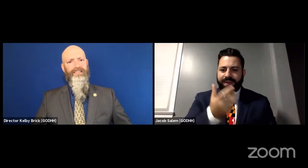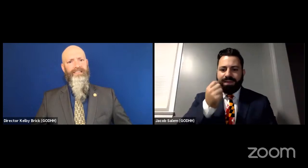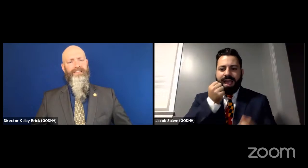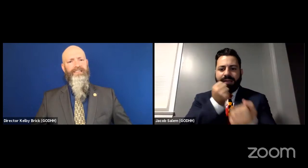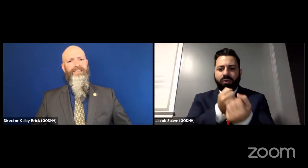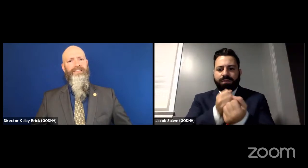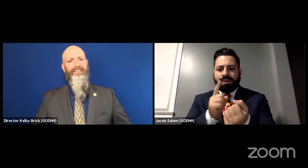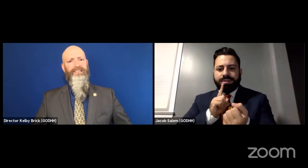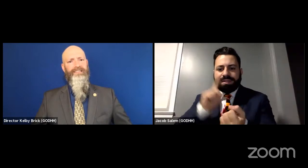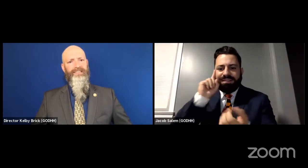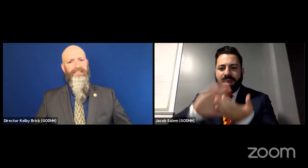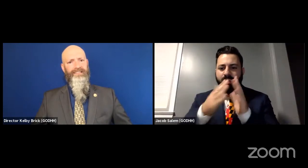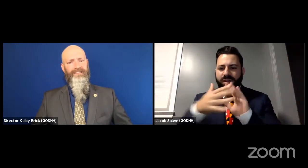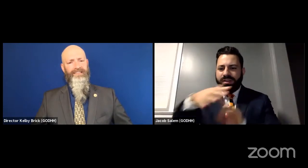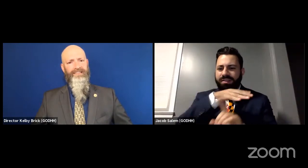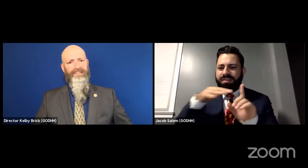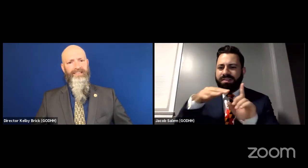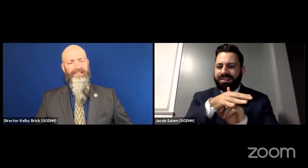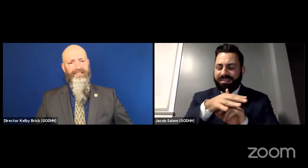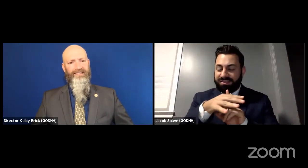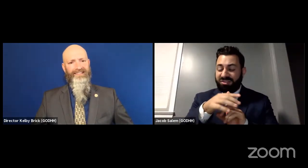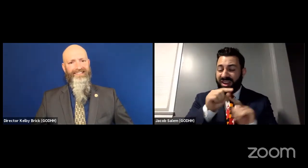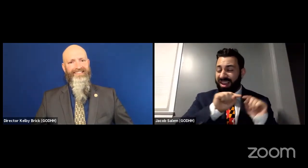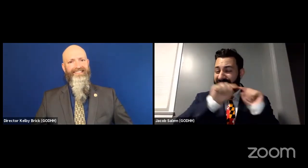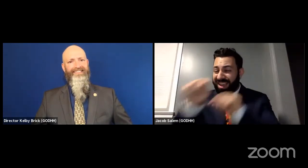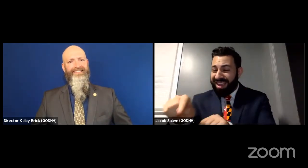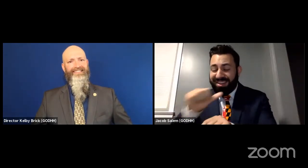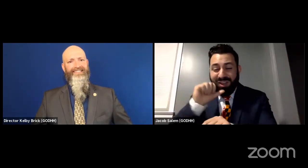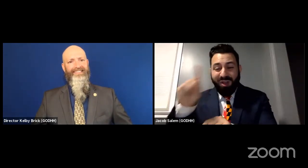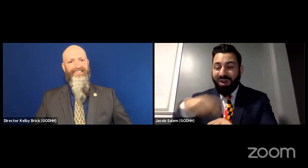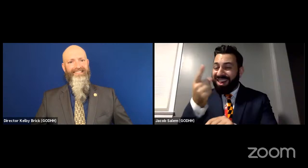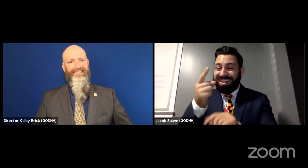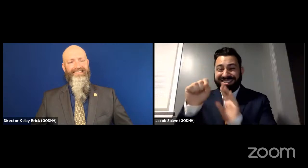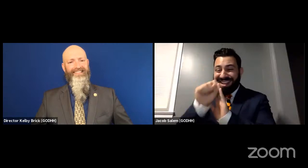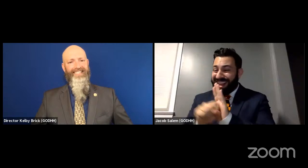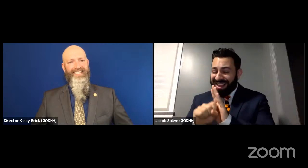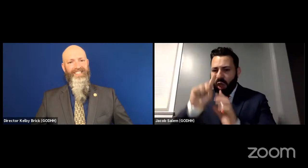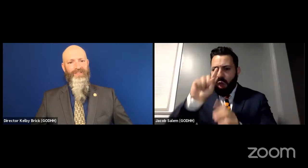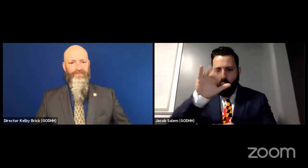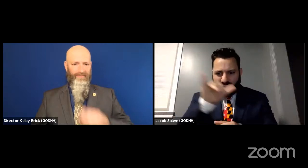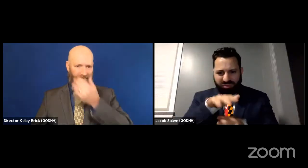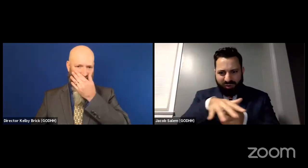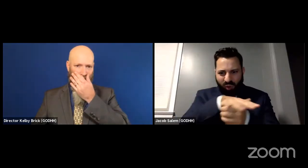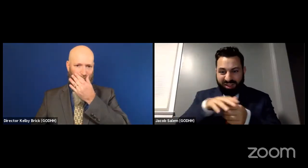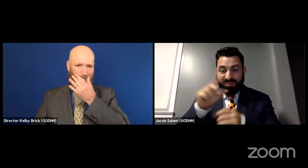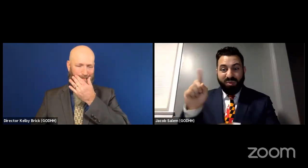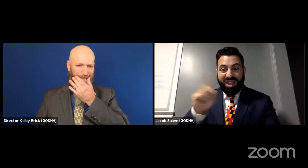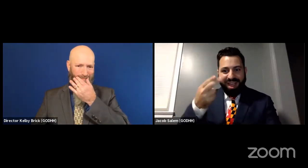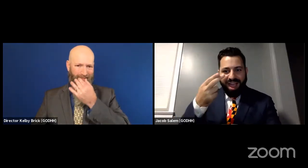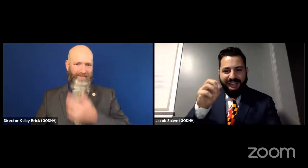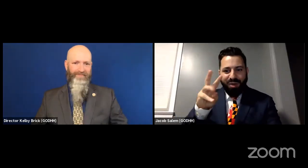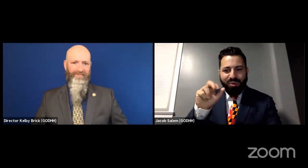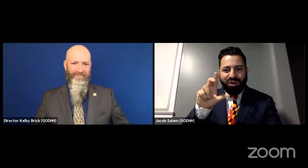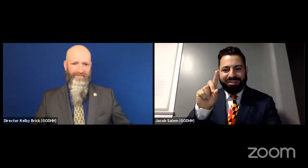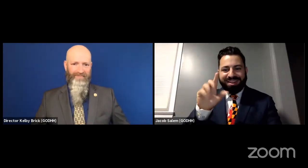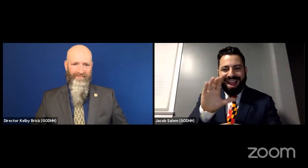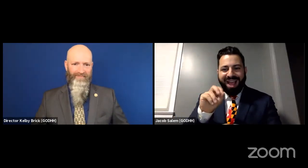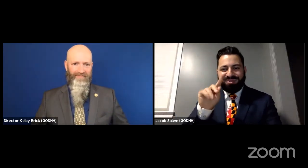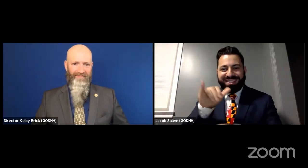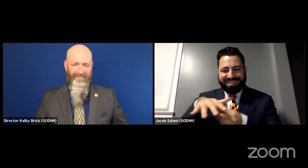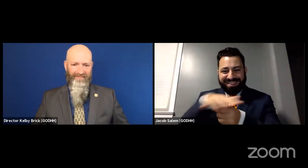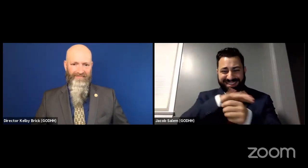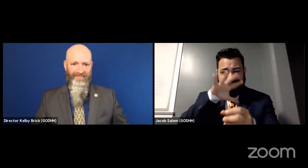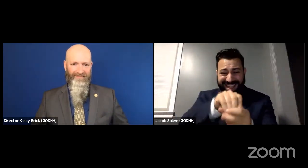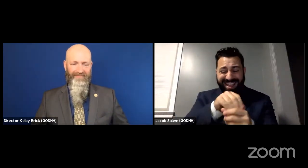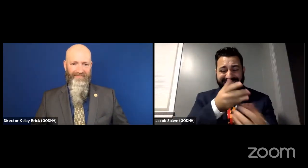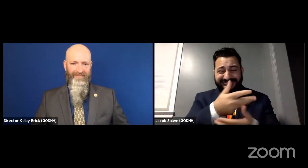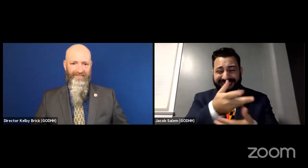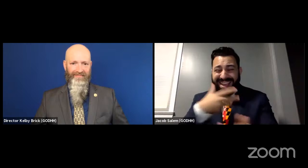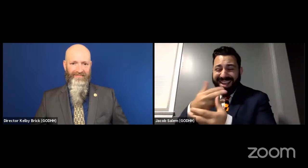she shows the true passion and the advocacy for the Deaf community. As I said, she's involved